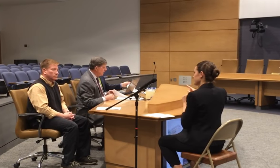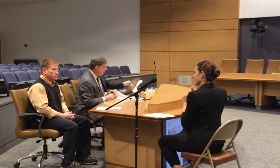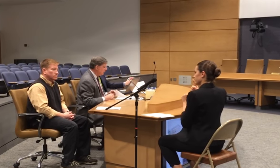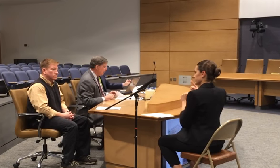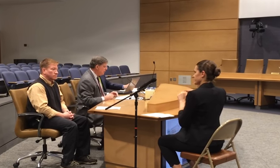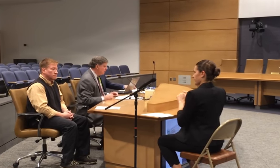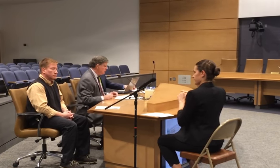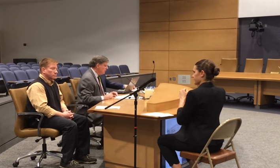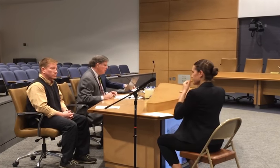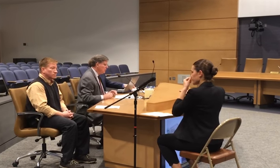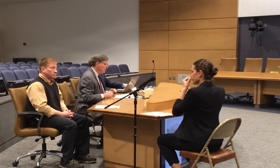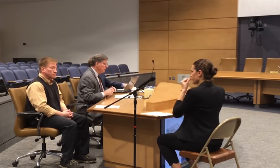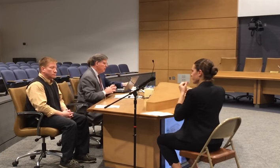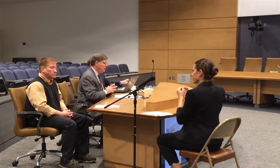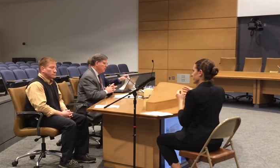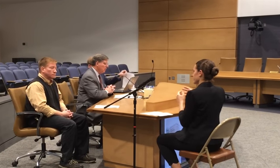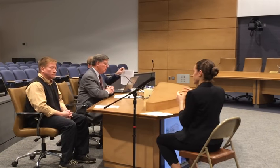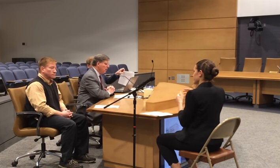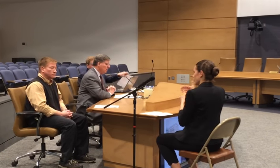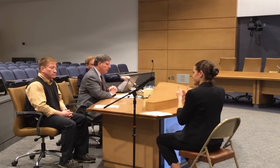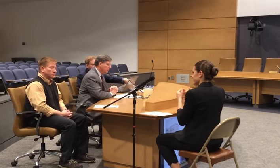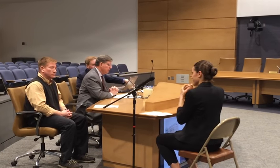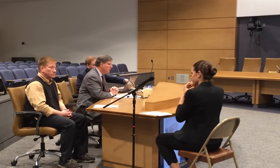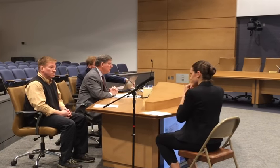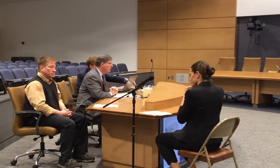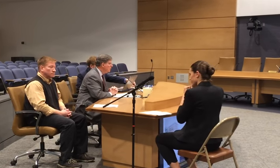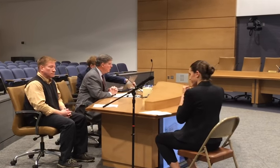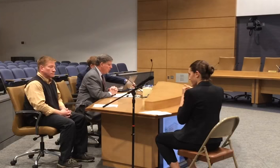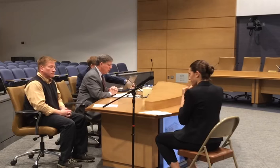This is the first step of preserving a historic property.